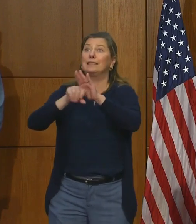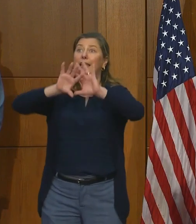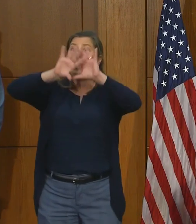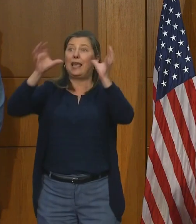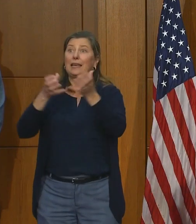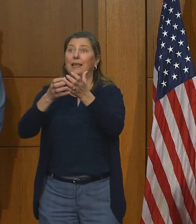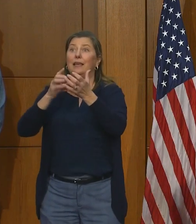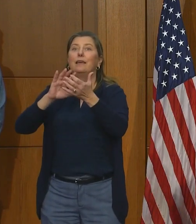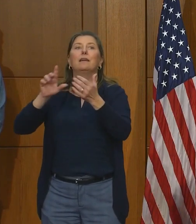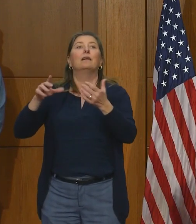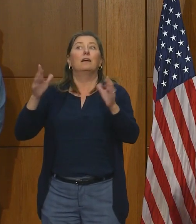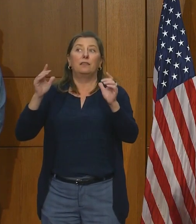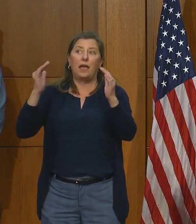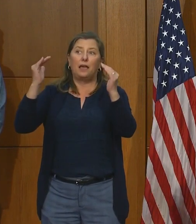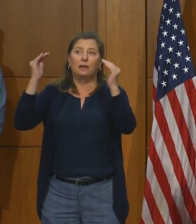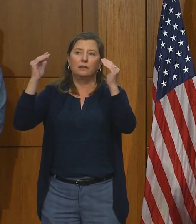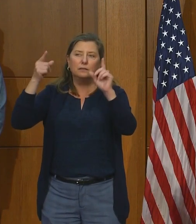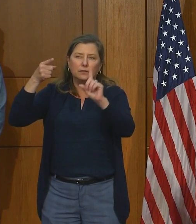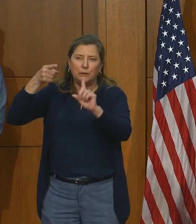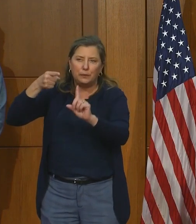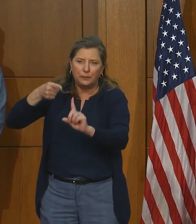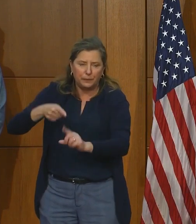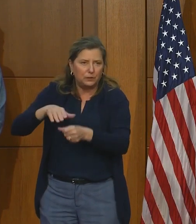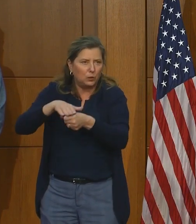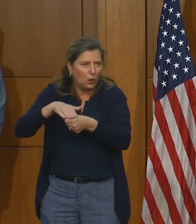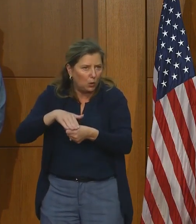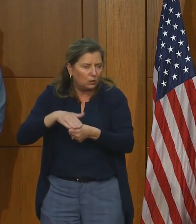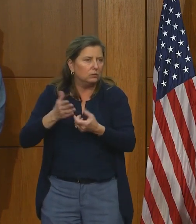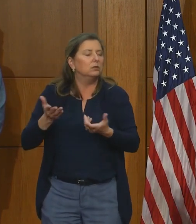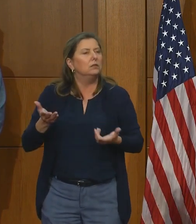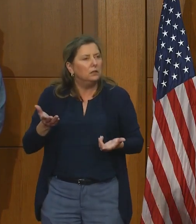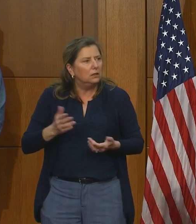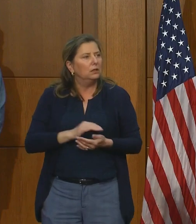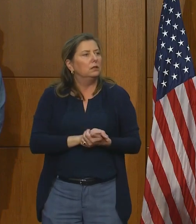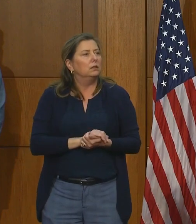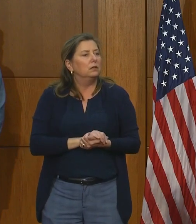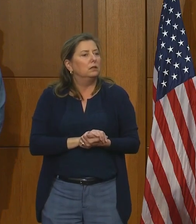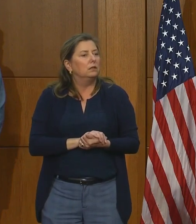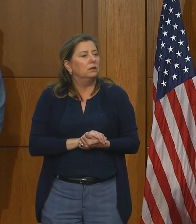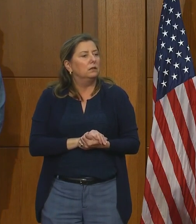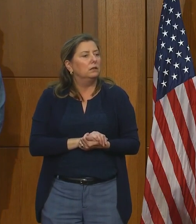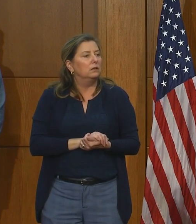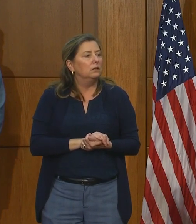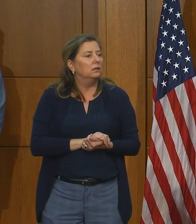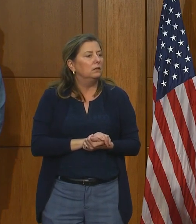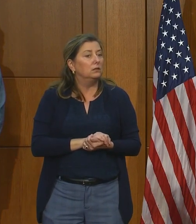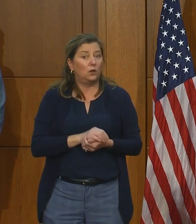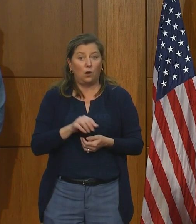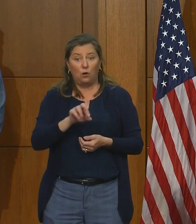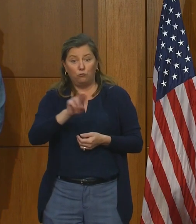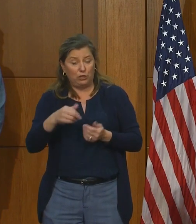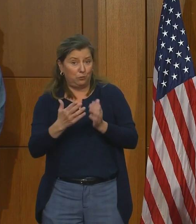WAS IMPORTANT HAVE THOSE FIRST ON THE STATE LEVEL AND THEN TO MAKE THEM AVAILABLE IN- BY